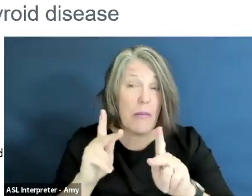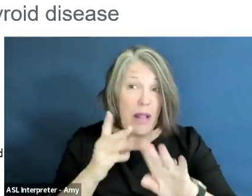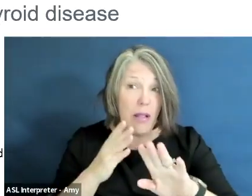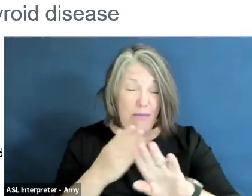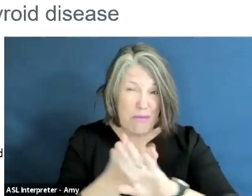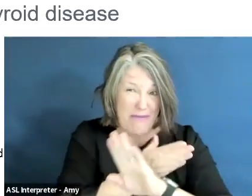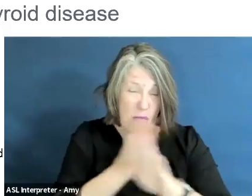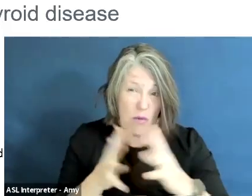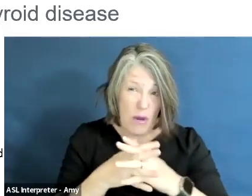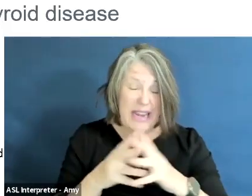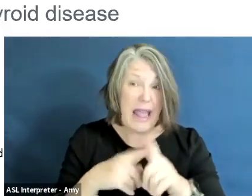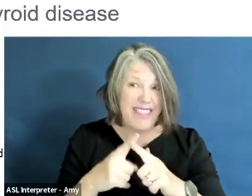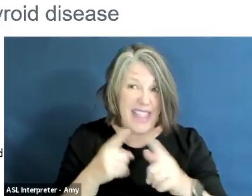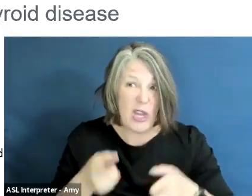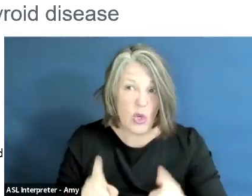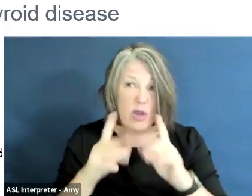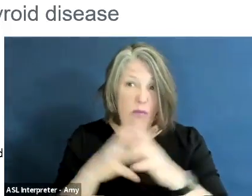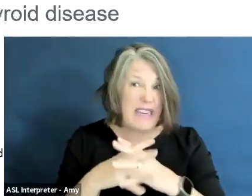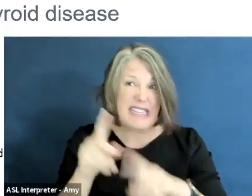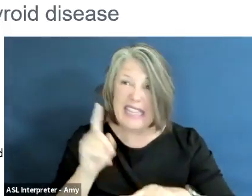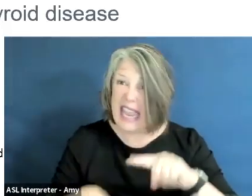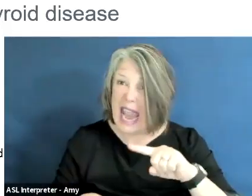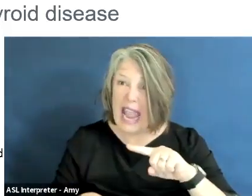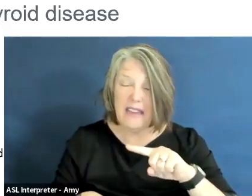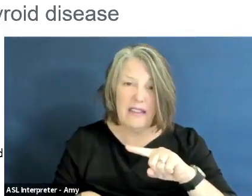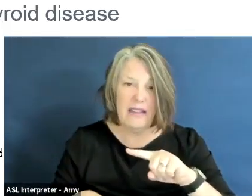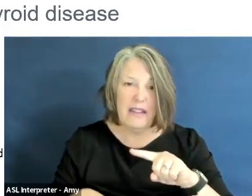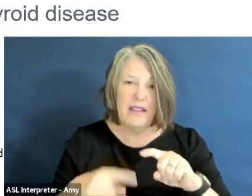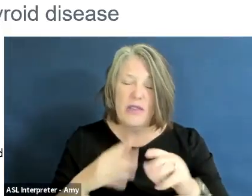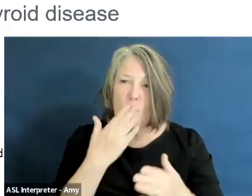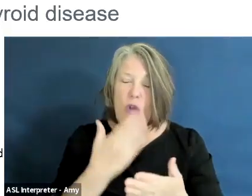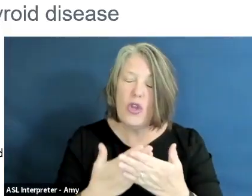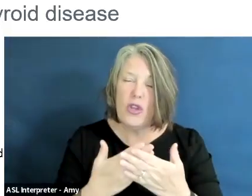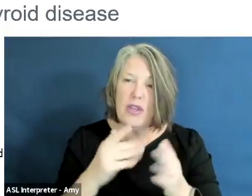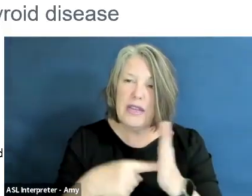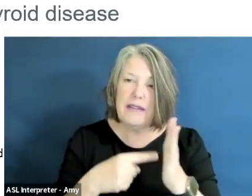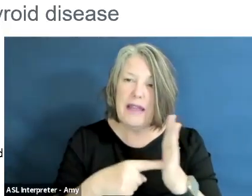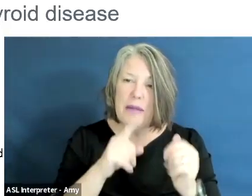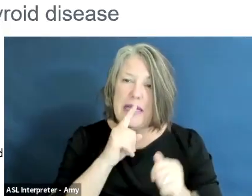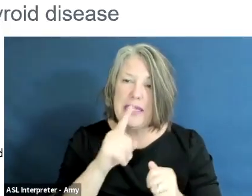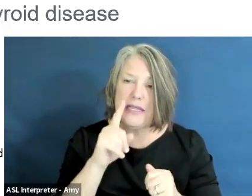we do not give those vaccinations until afterwards. So a good example would be the measles, mumps,